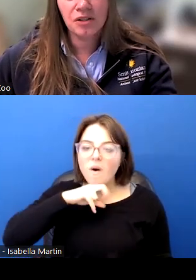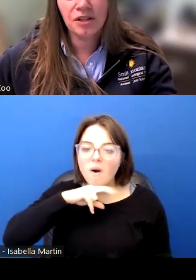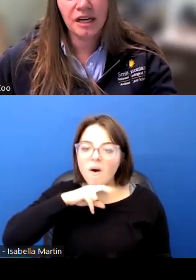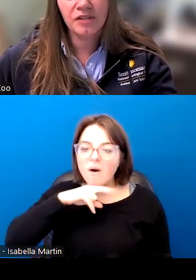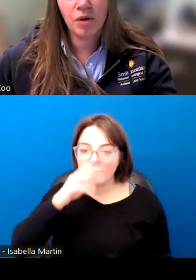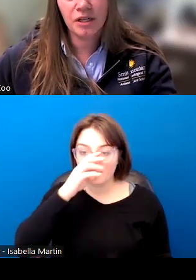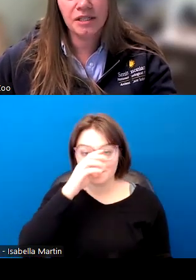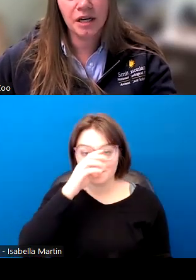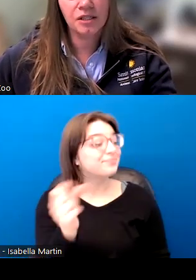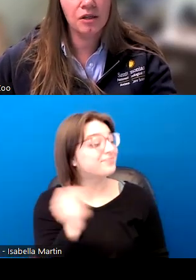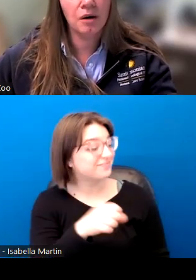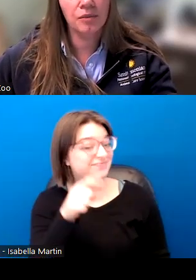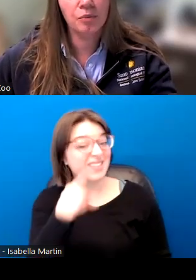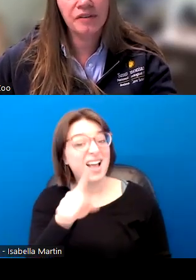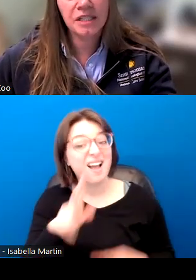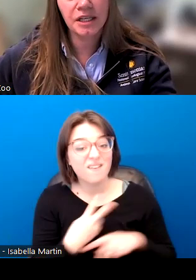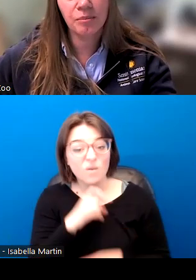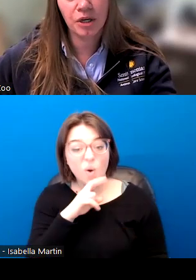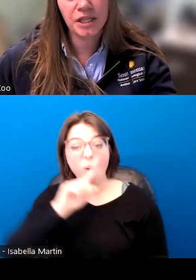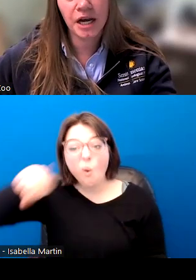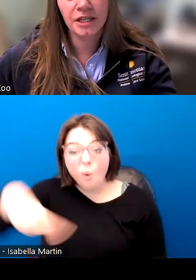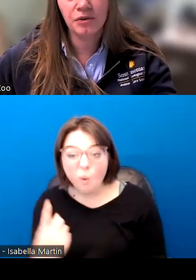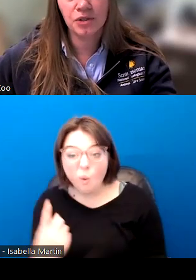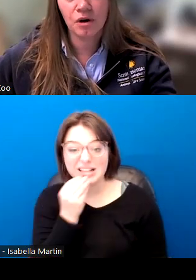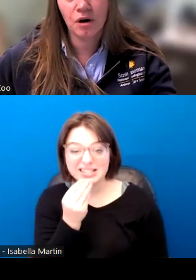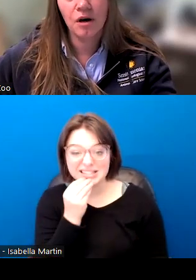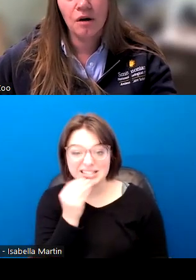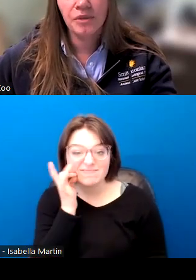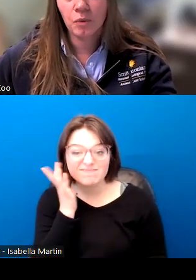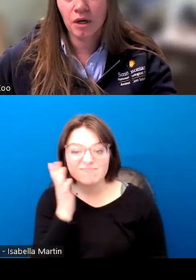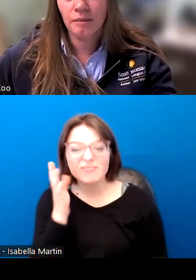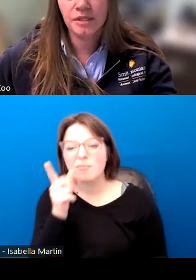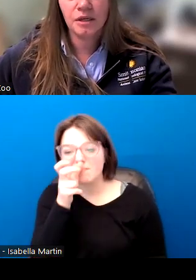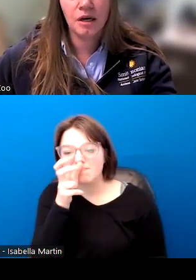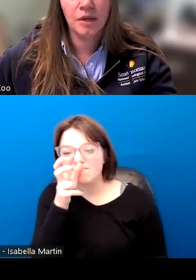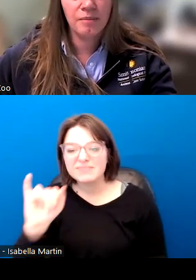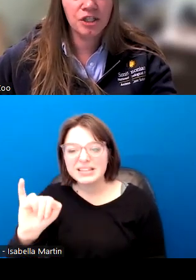they're going to have smaller insects. Previously in the bird diet you saw mealworms and I mentioned